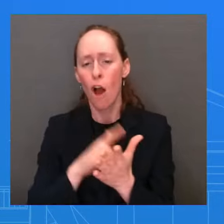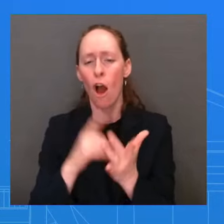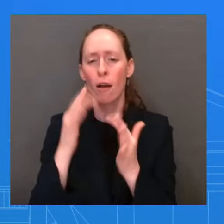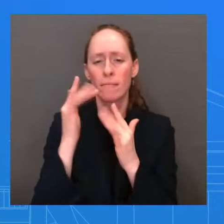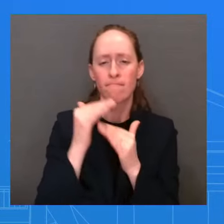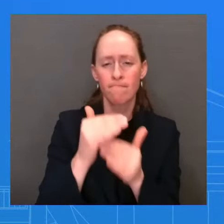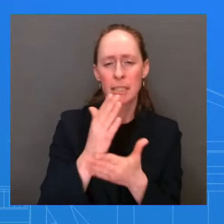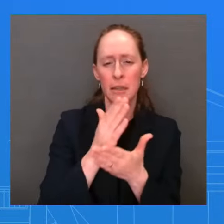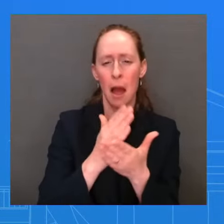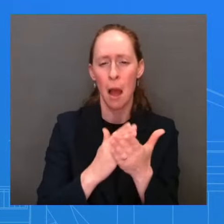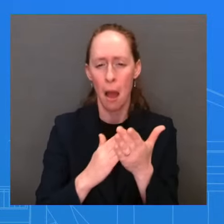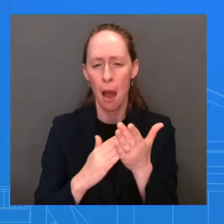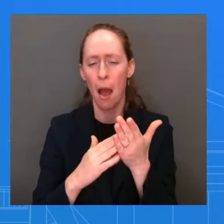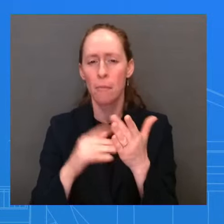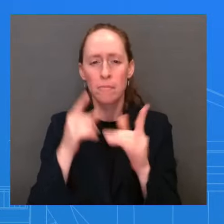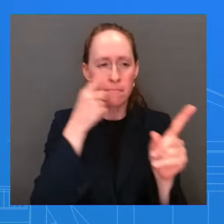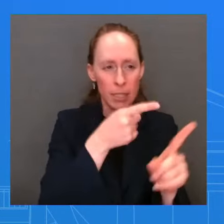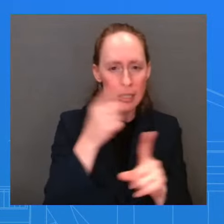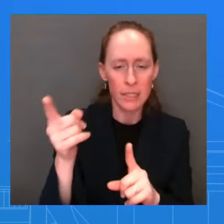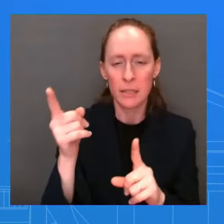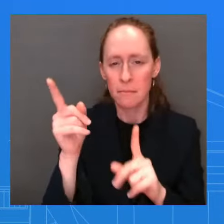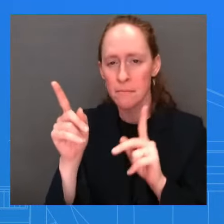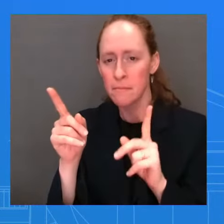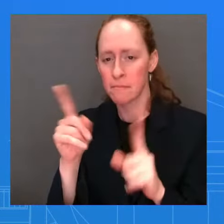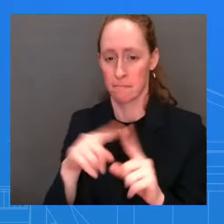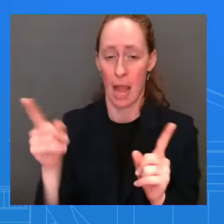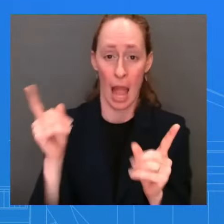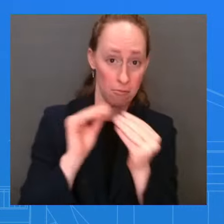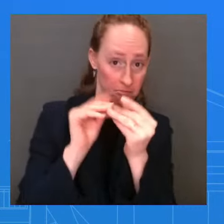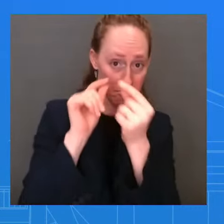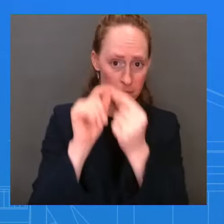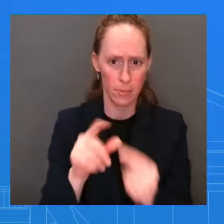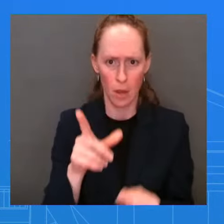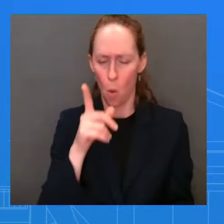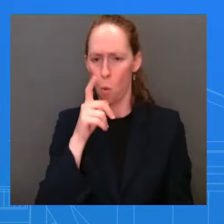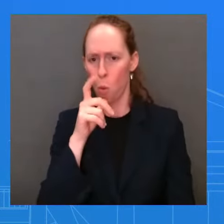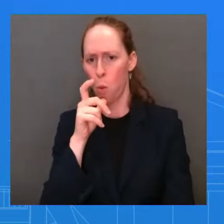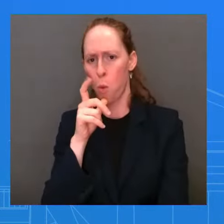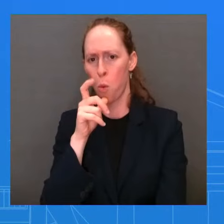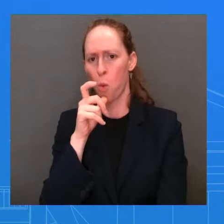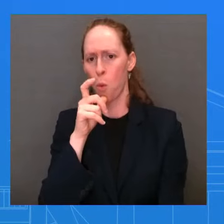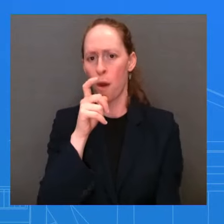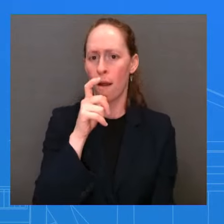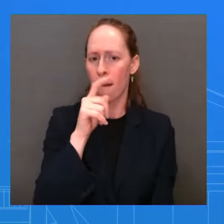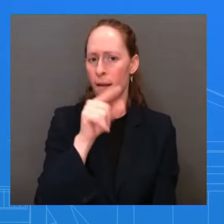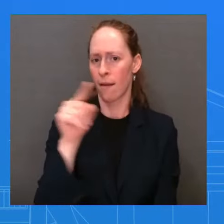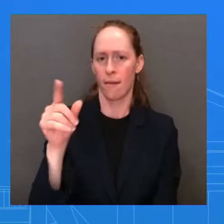on those selective -- chosen folks, but those people would be -- who those people would be,